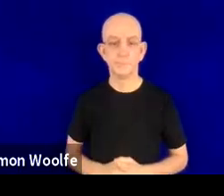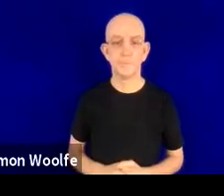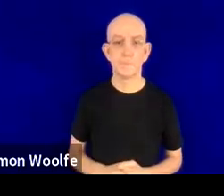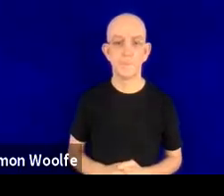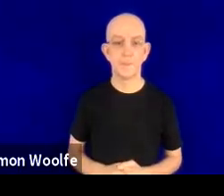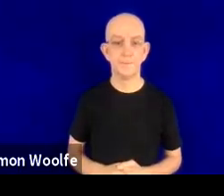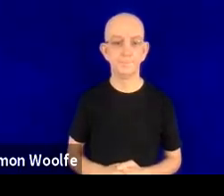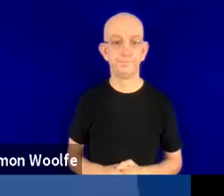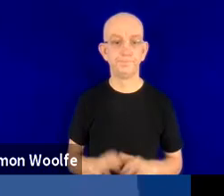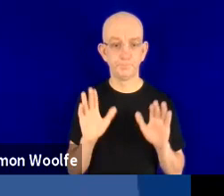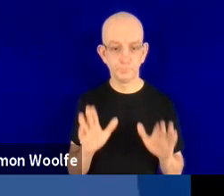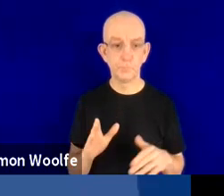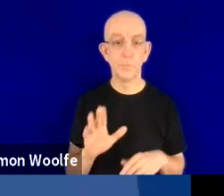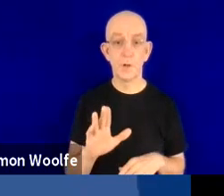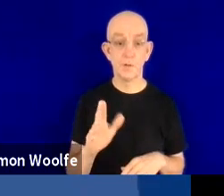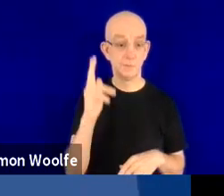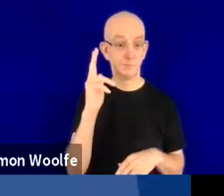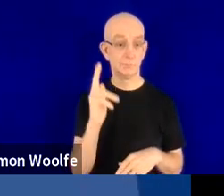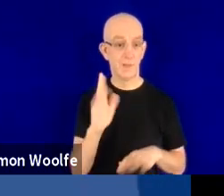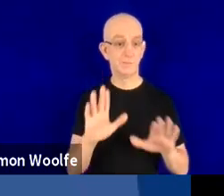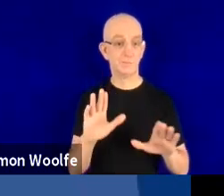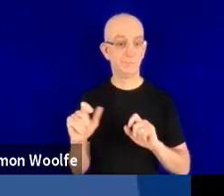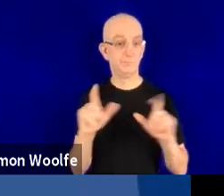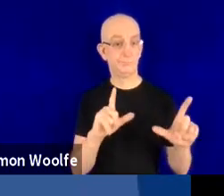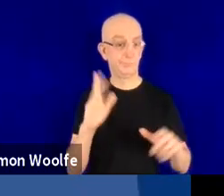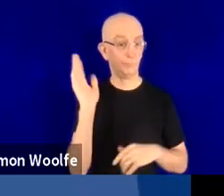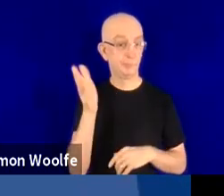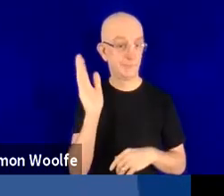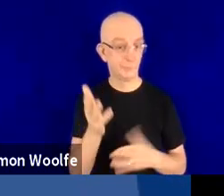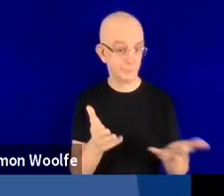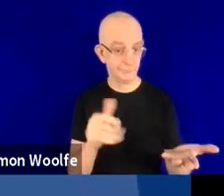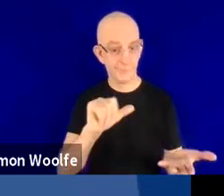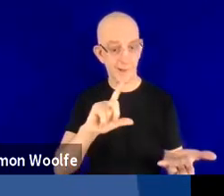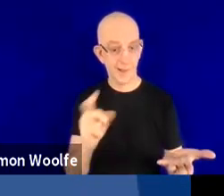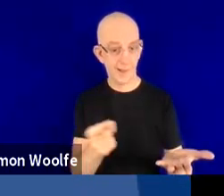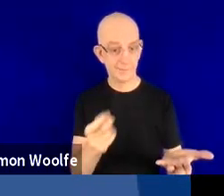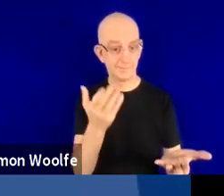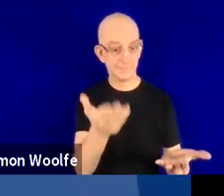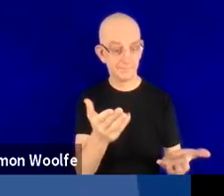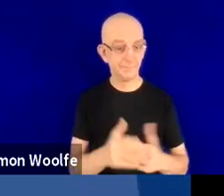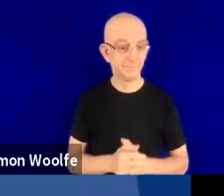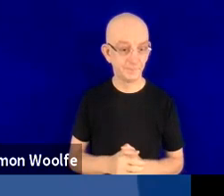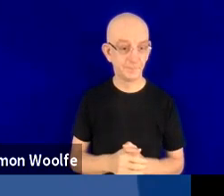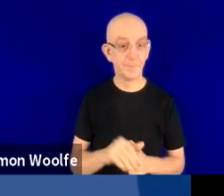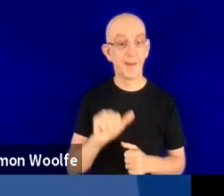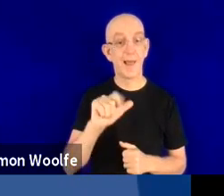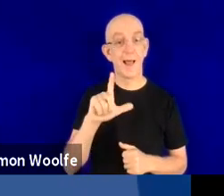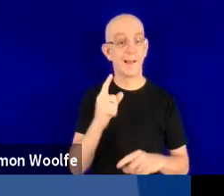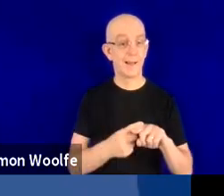Thanks, Alex Thank you very much, Felicity. And thanks a lot, Charles and Amber, for those first presentation